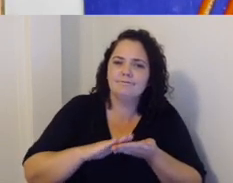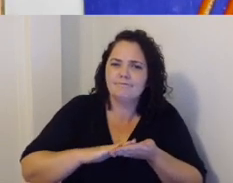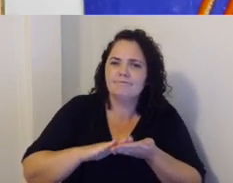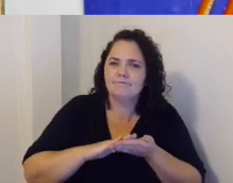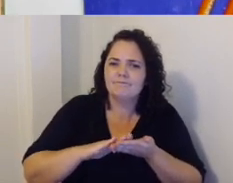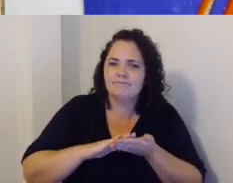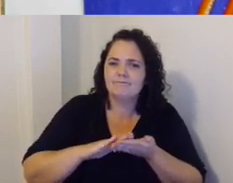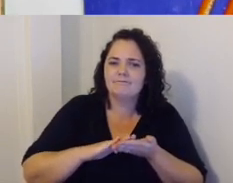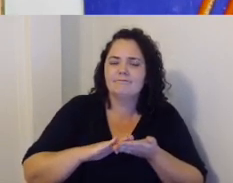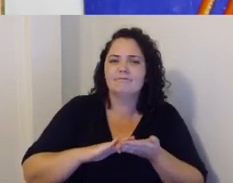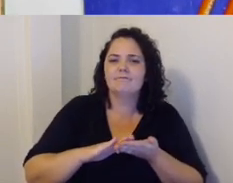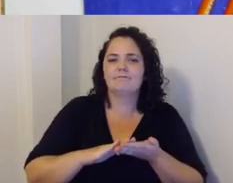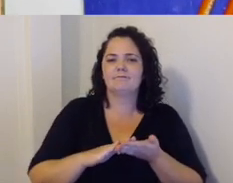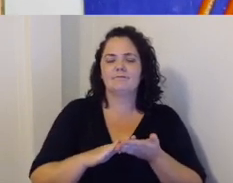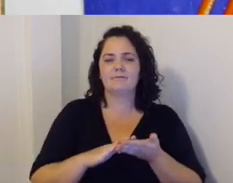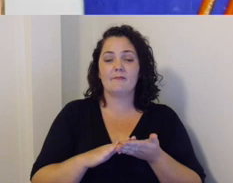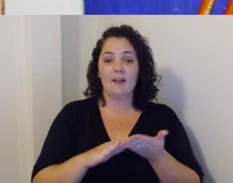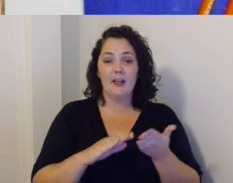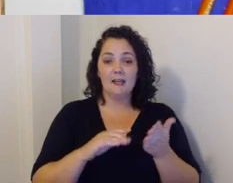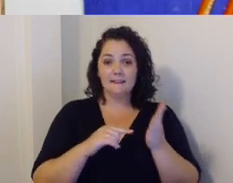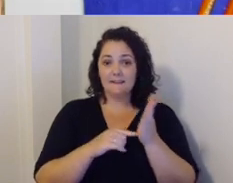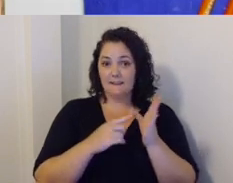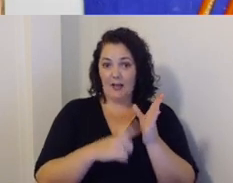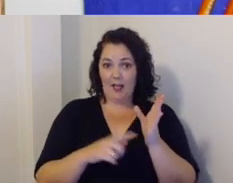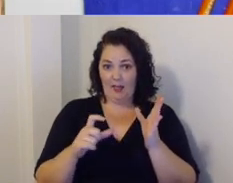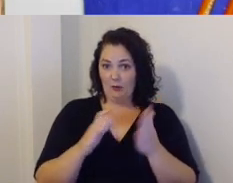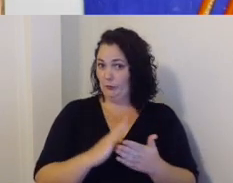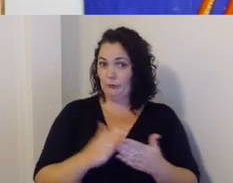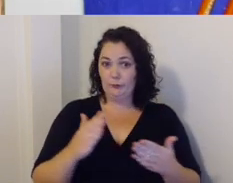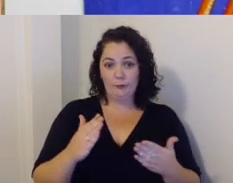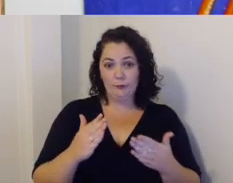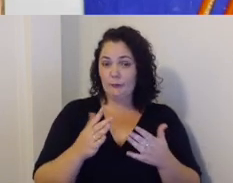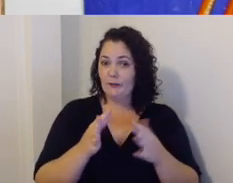other thing that the talc will do because it's such a fine mineral, such a fine powder,